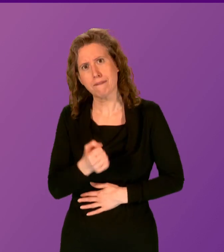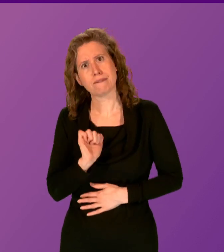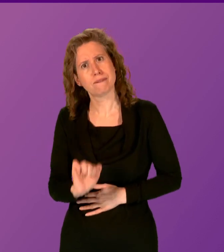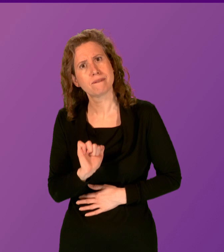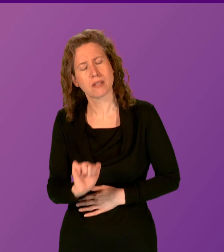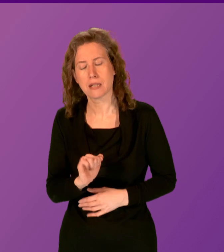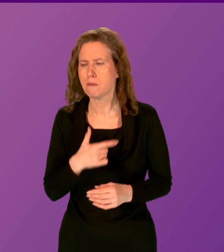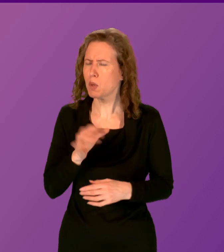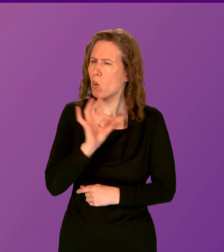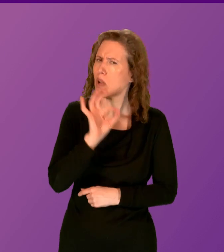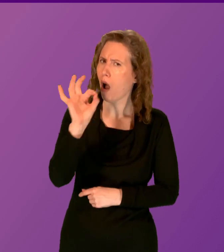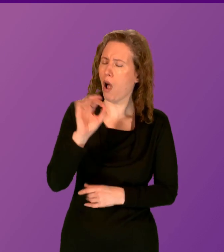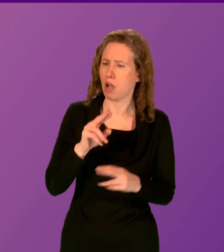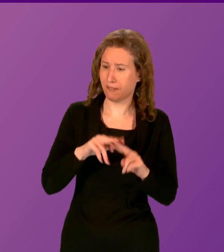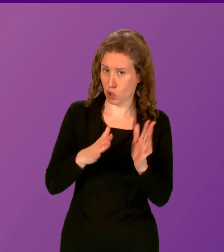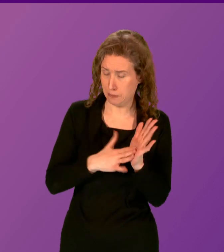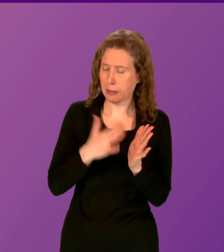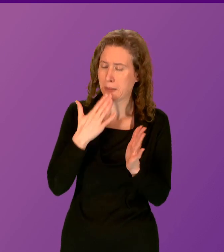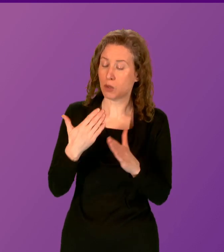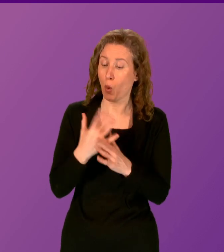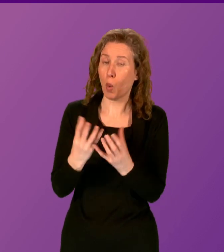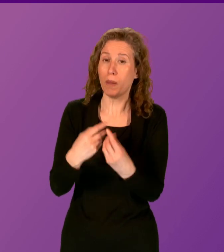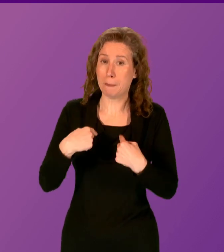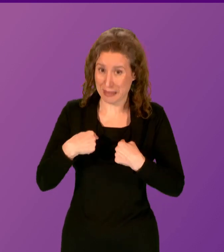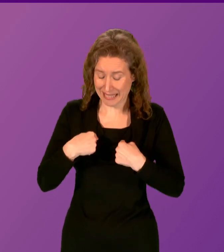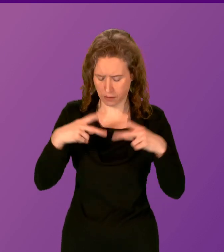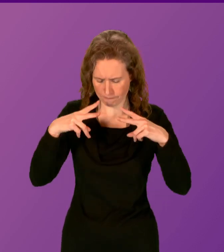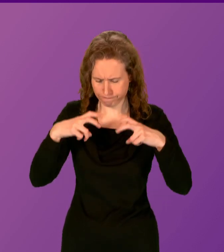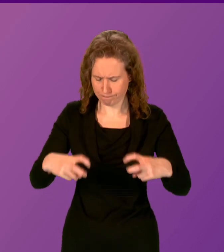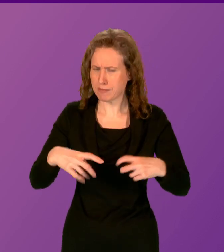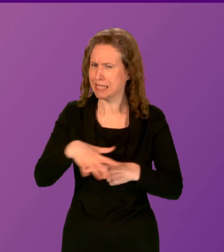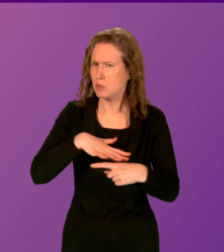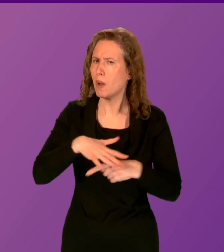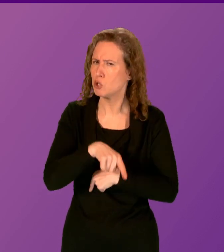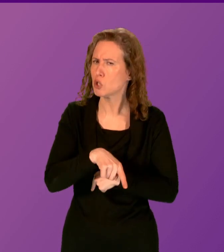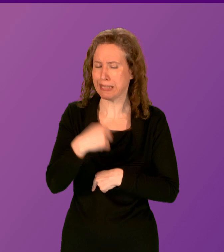Will the First Minister work with me to look again at the case to see whether a more suitable